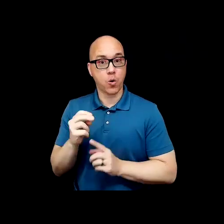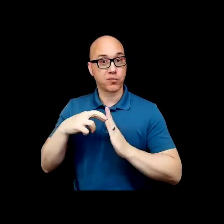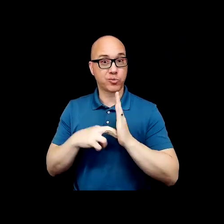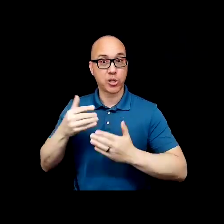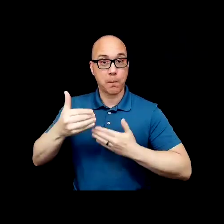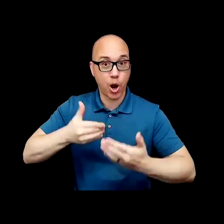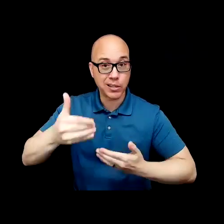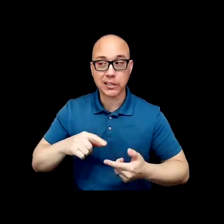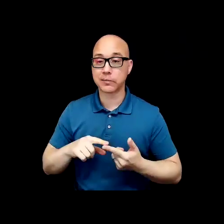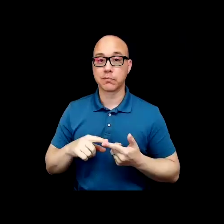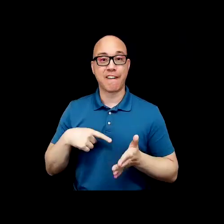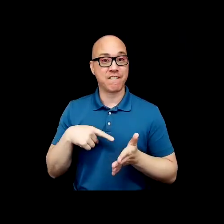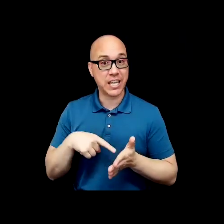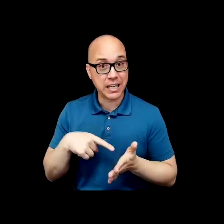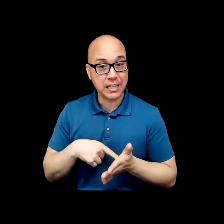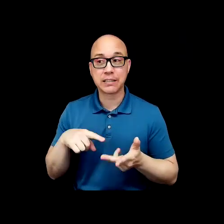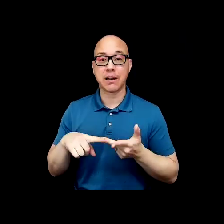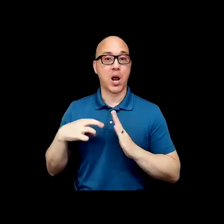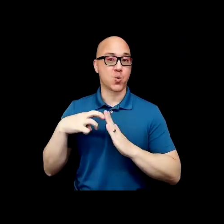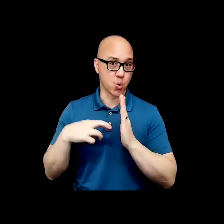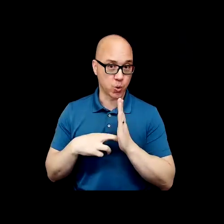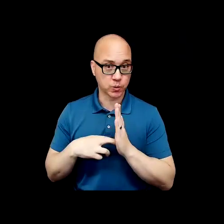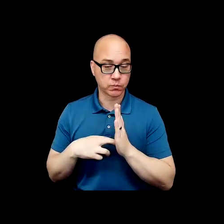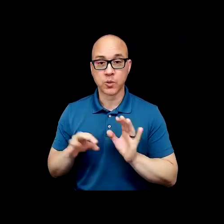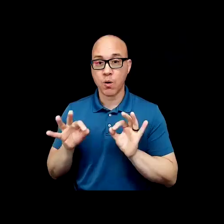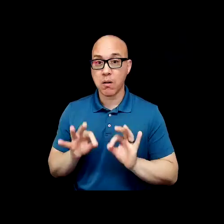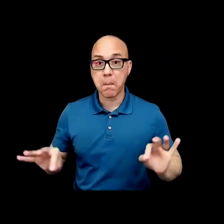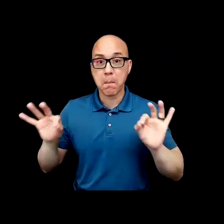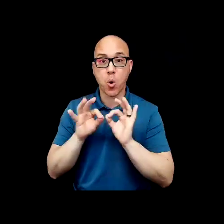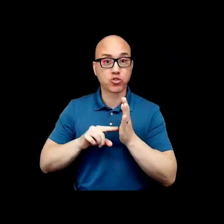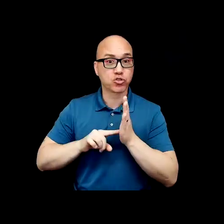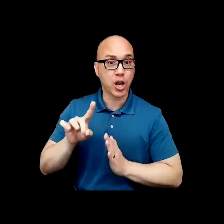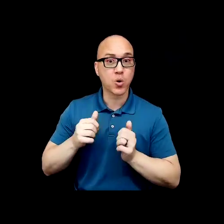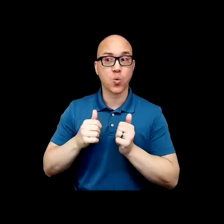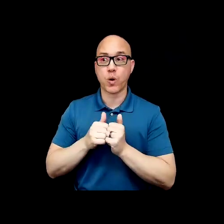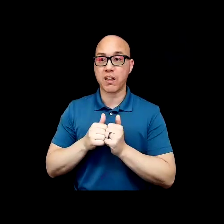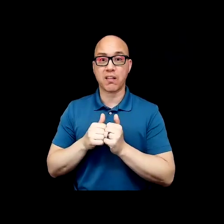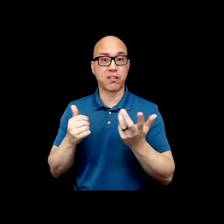and their own rules. So, always check with your state or with a business attorney to